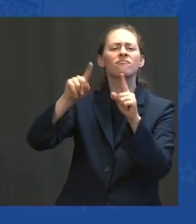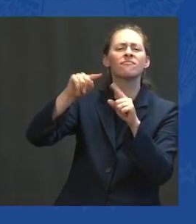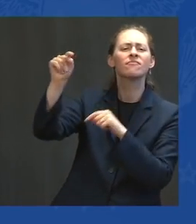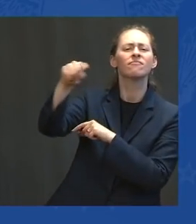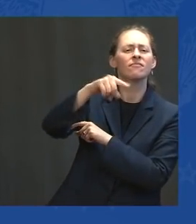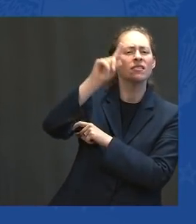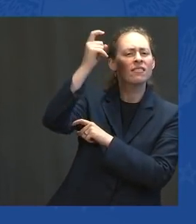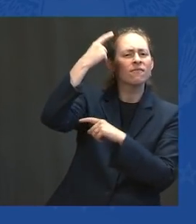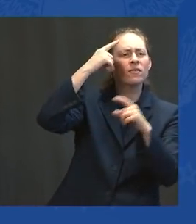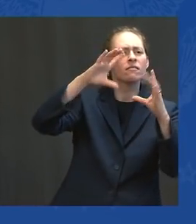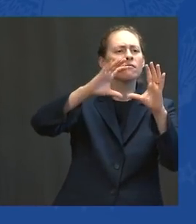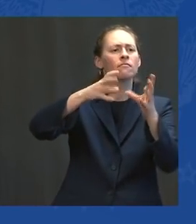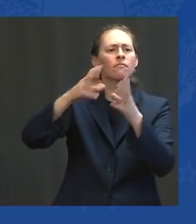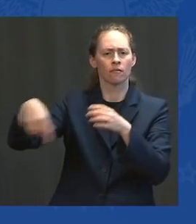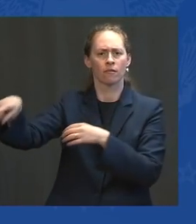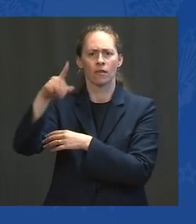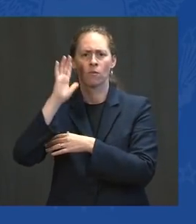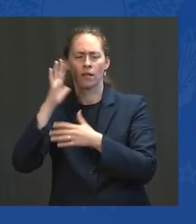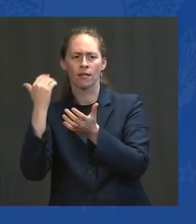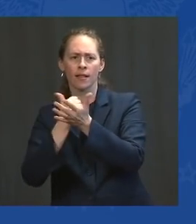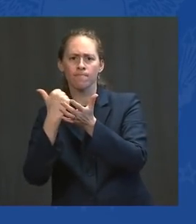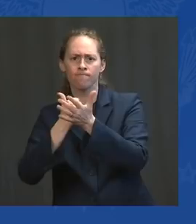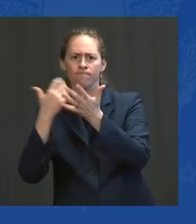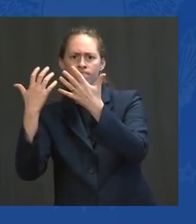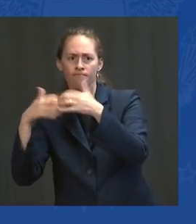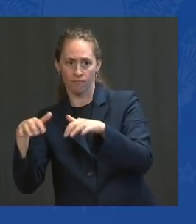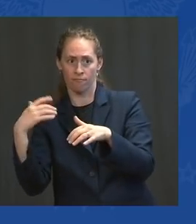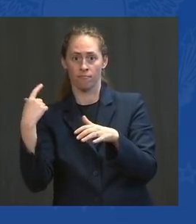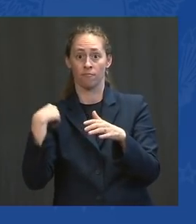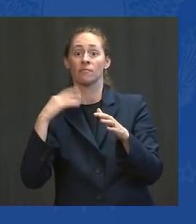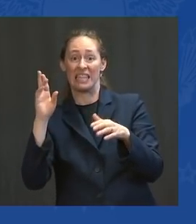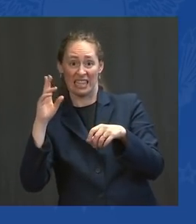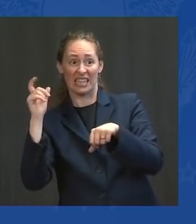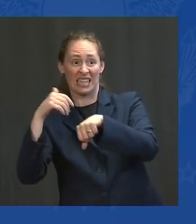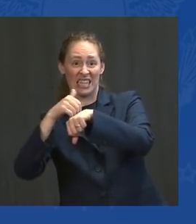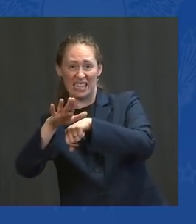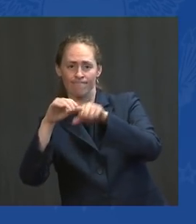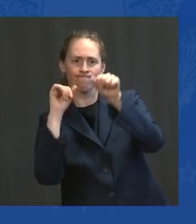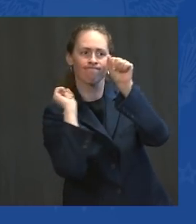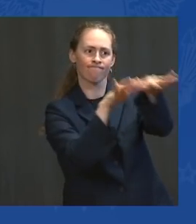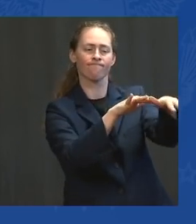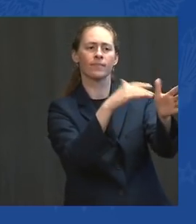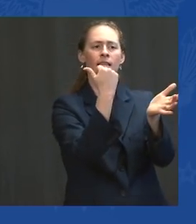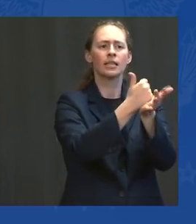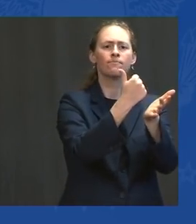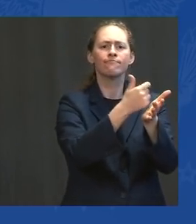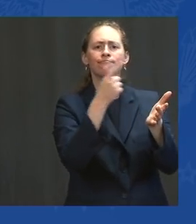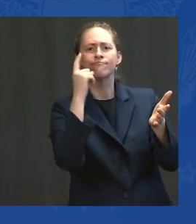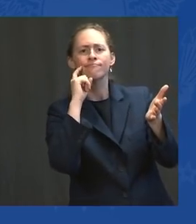And they're going to help states that have particular problems prevent, detect, and respond to the spread of the Delta variant